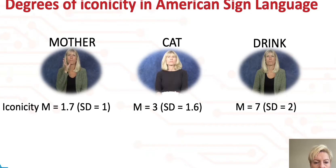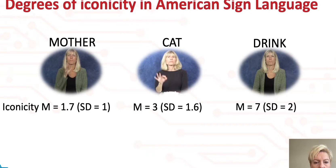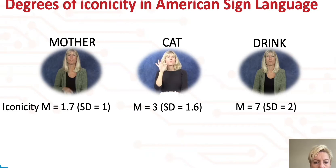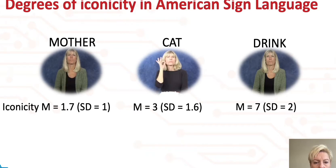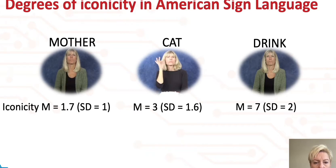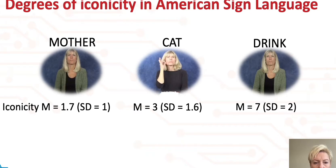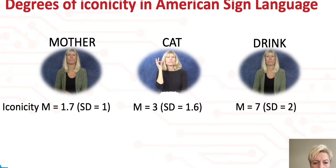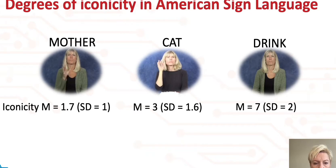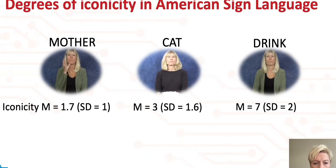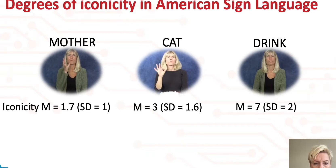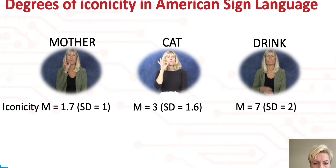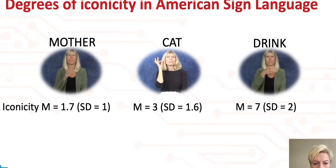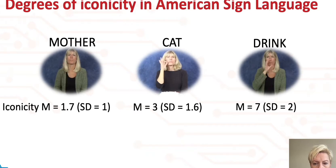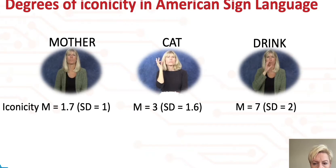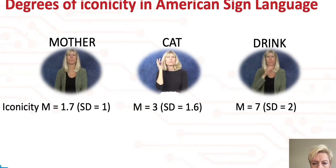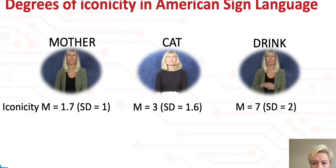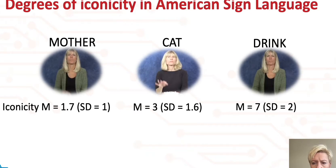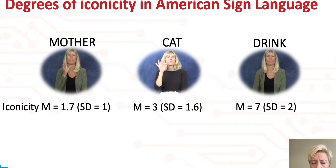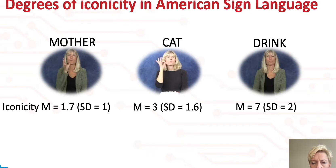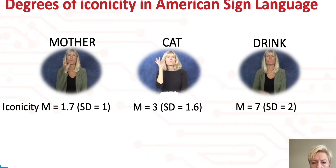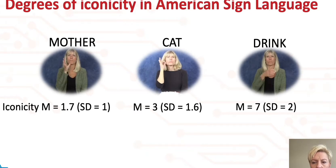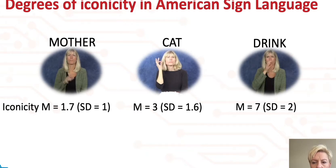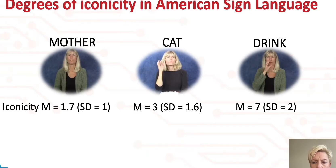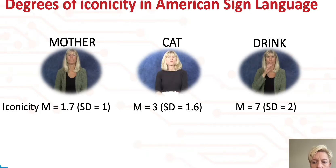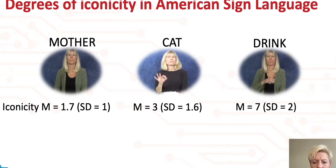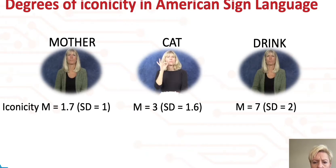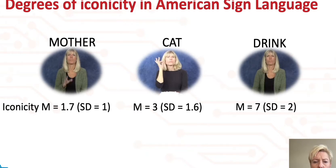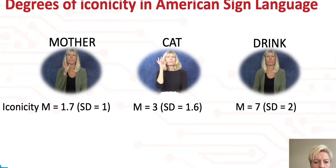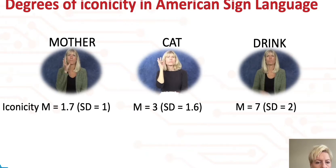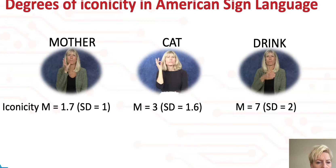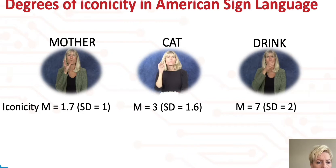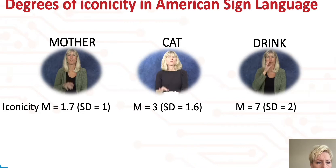to strongly iconic signs, like DRINK, which looks a lot like drinking.